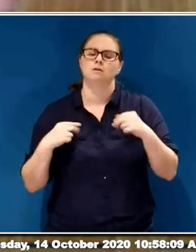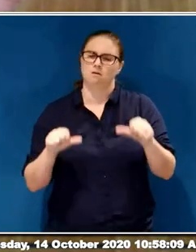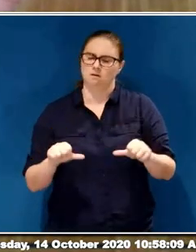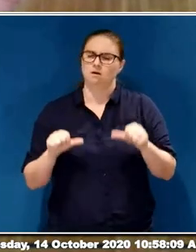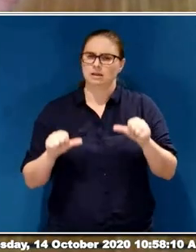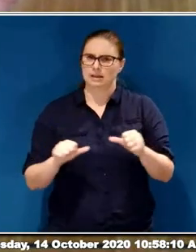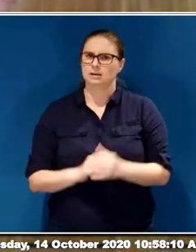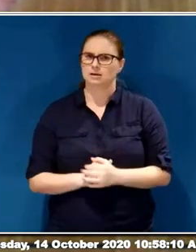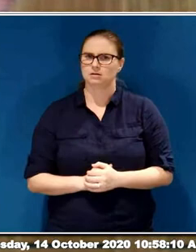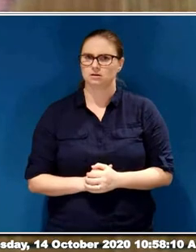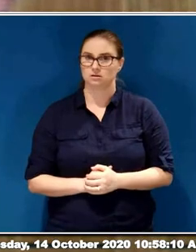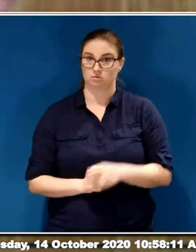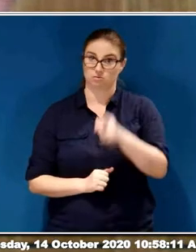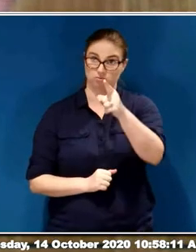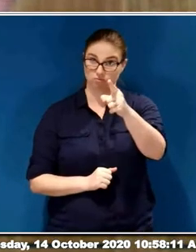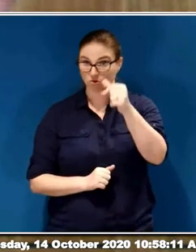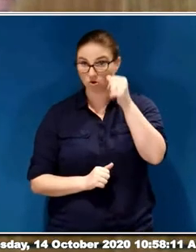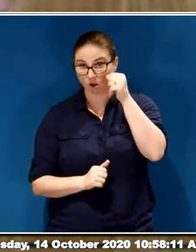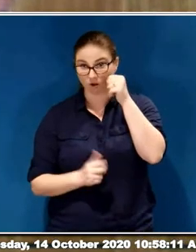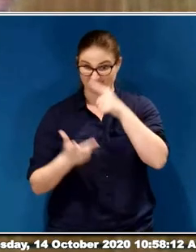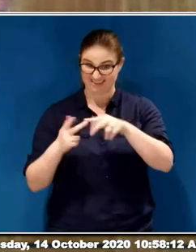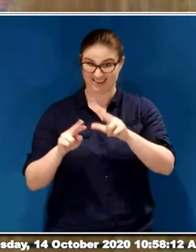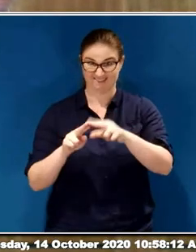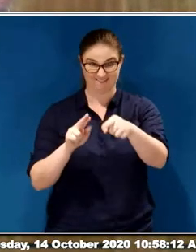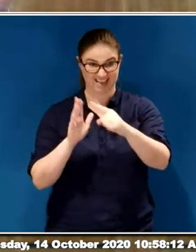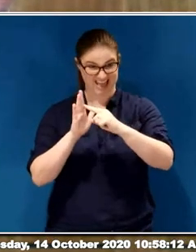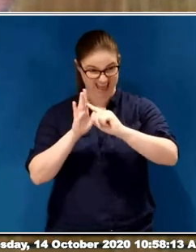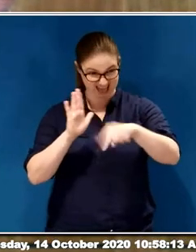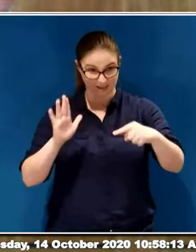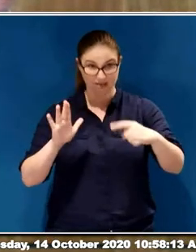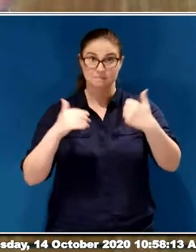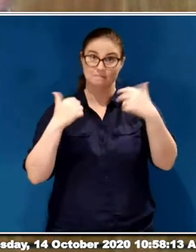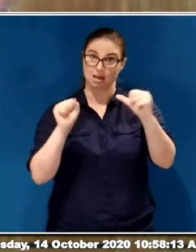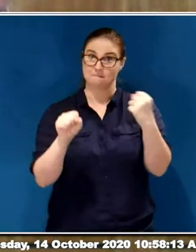actually made or an application made for a complex needs assessment?